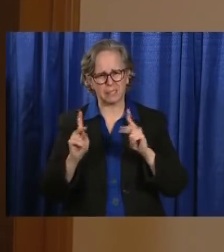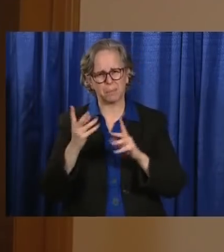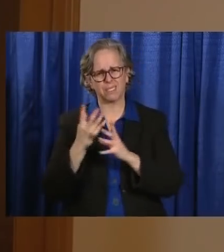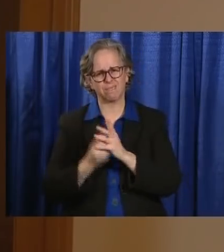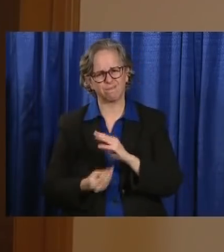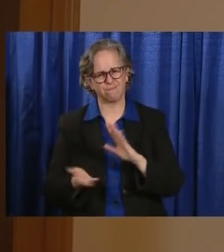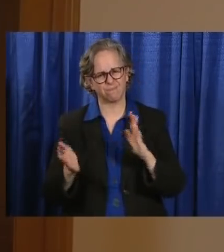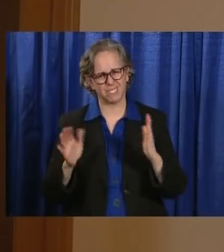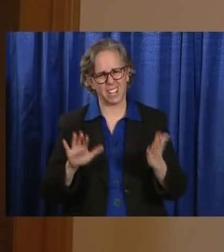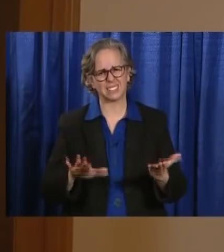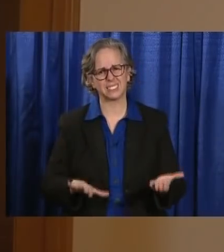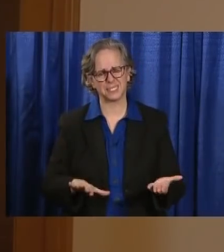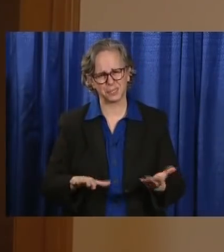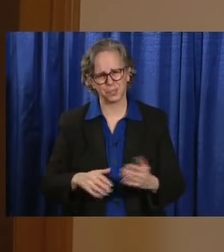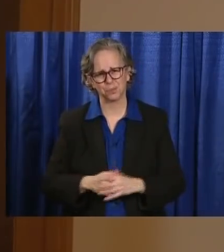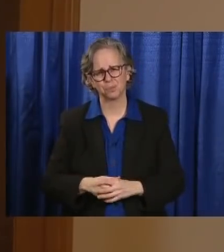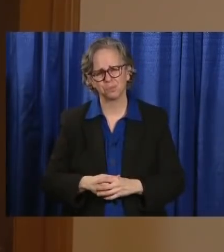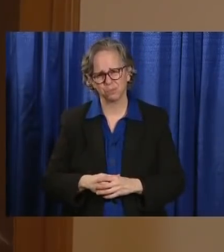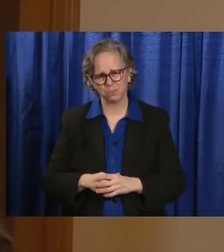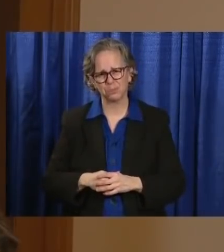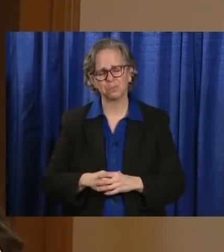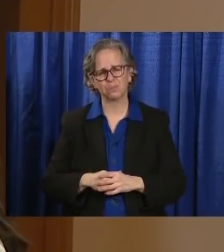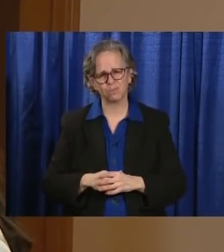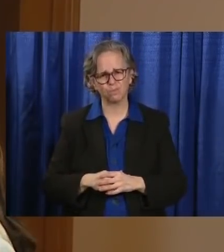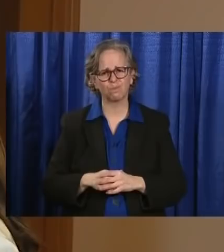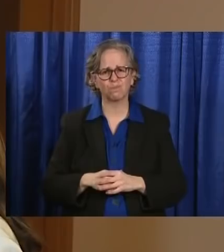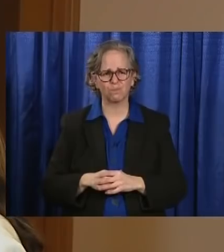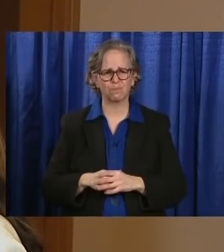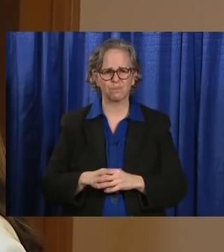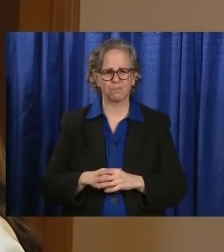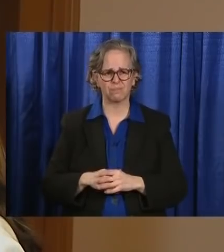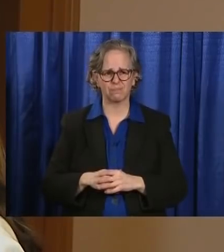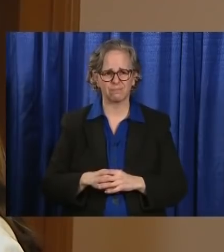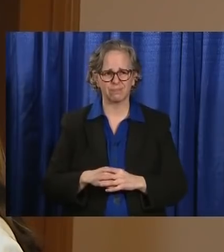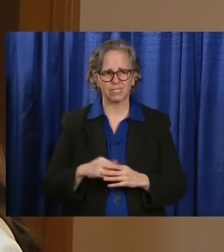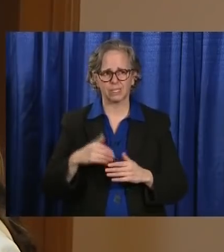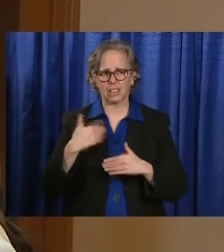WE ARE AT 3739 CASES AS OF THIS MORNING. I AM SORRY TO SHARE THAT WE